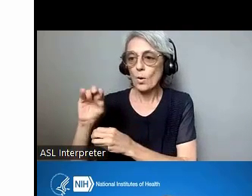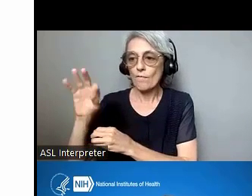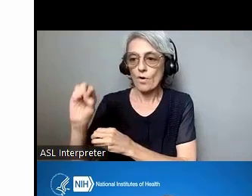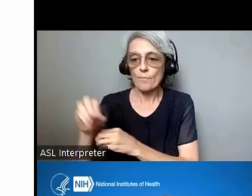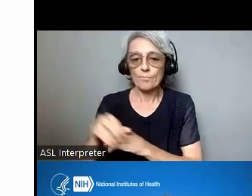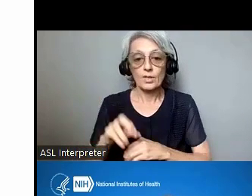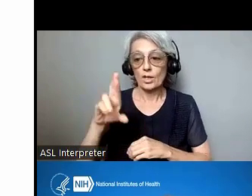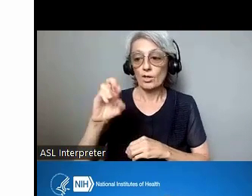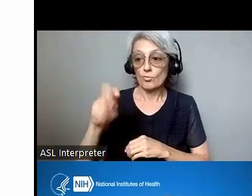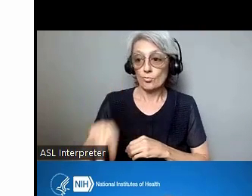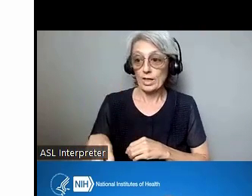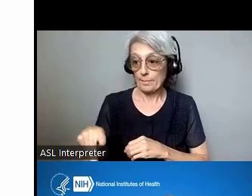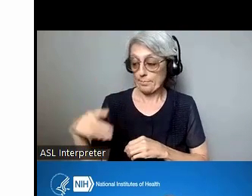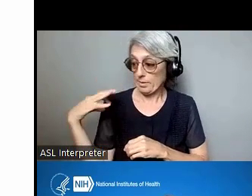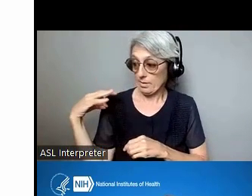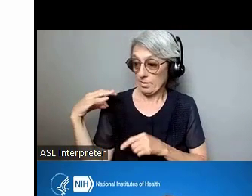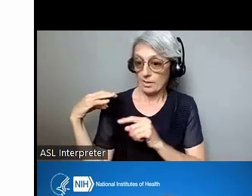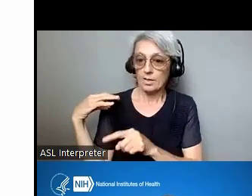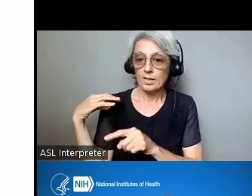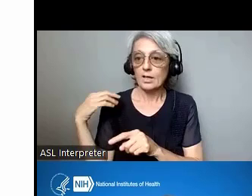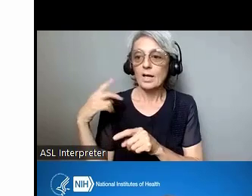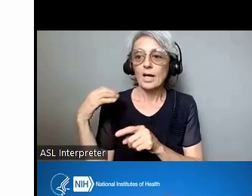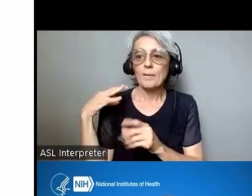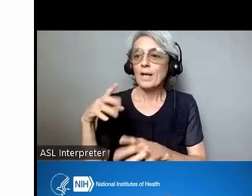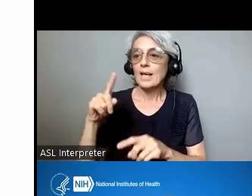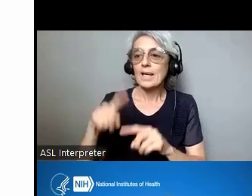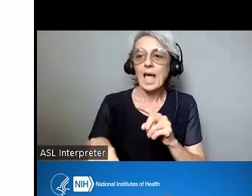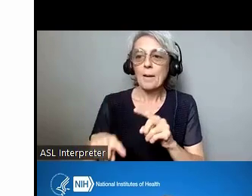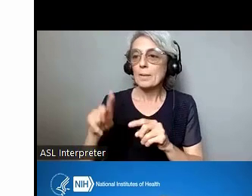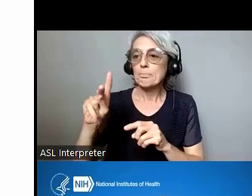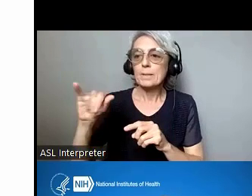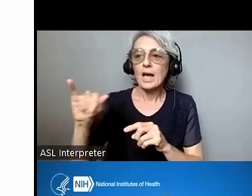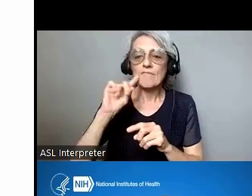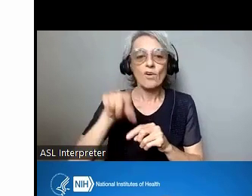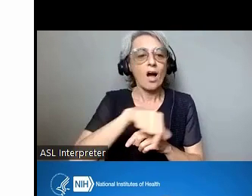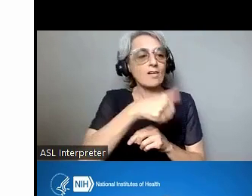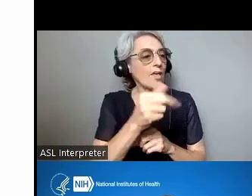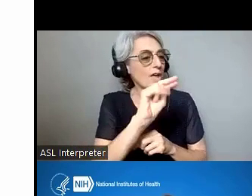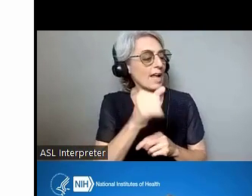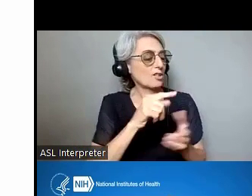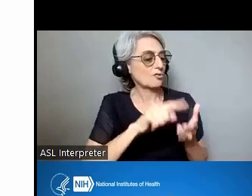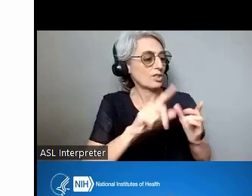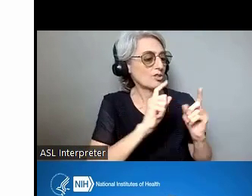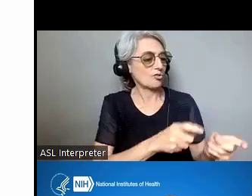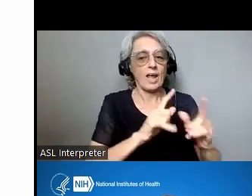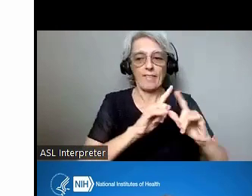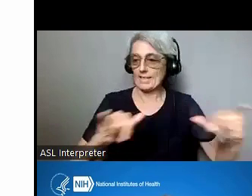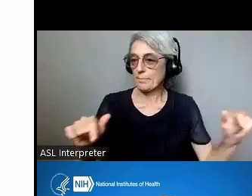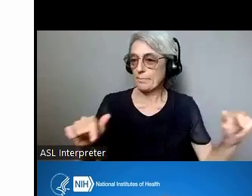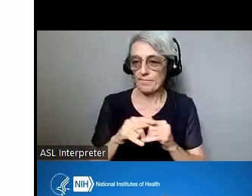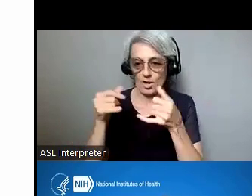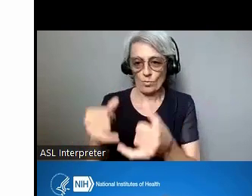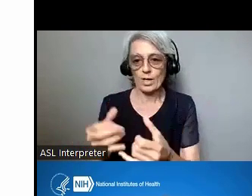the applicant cannot be the PI of another NIH research grant at the time of award, including another R15 grant